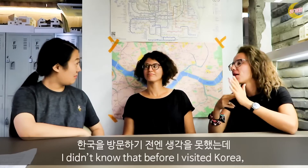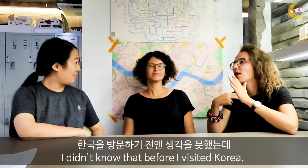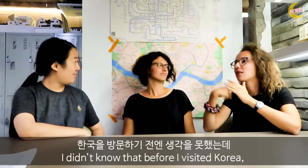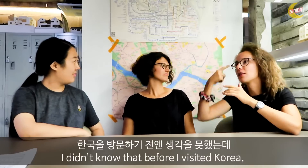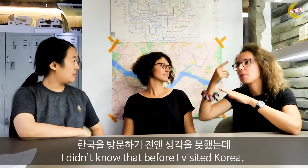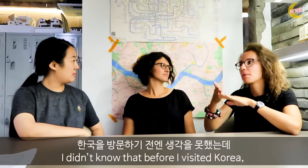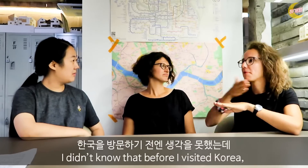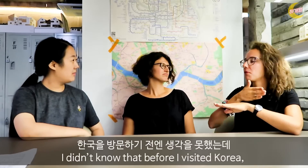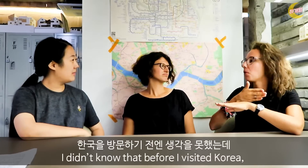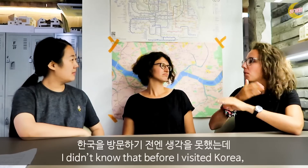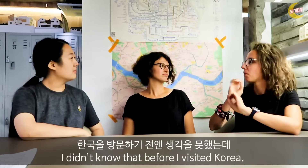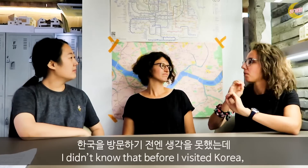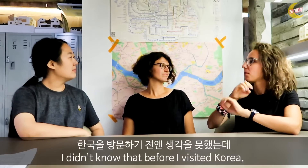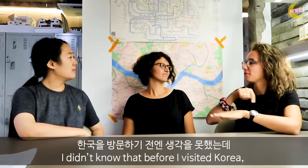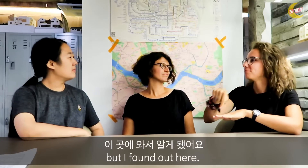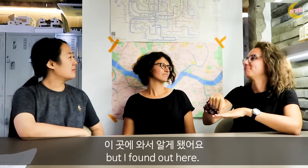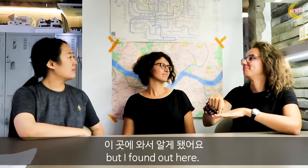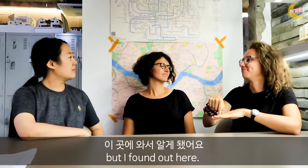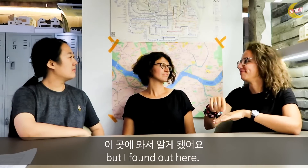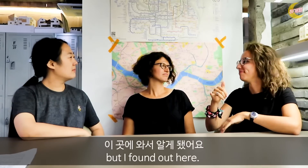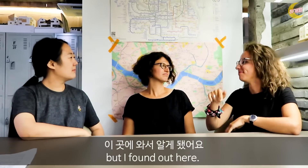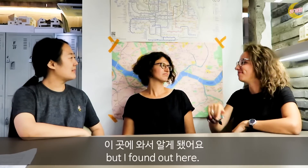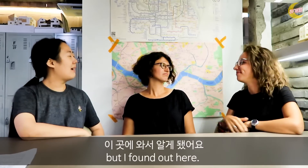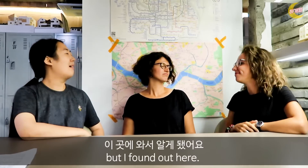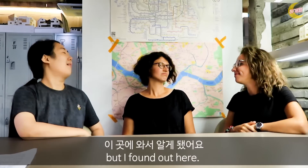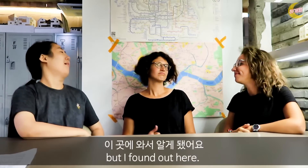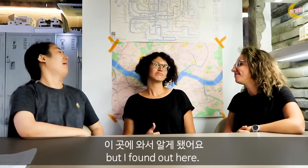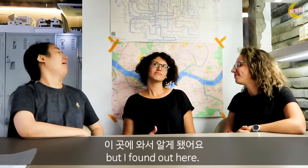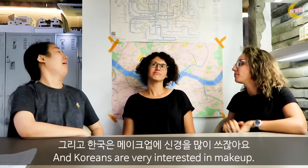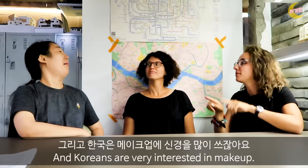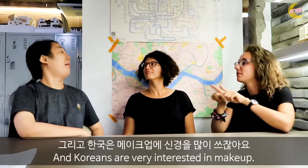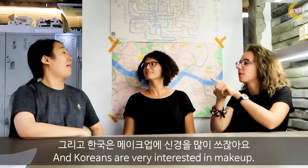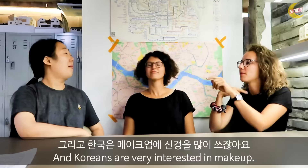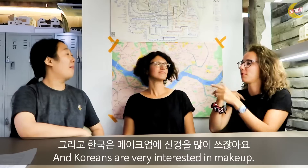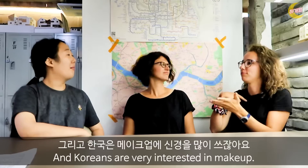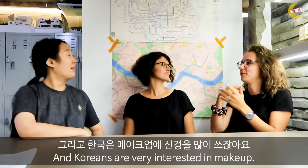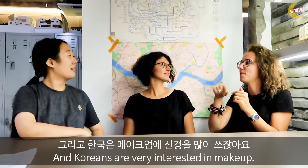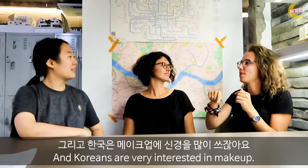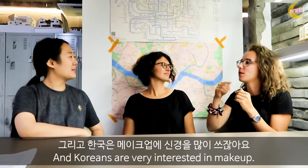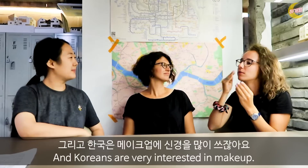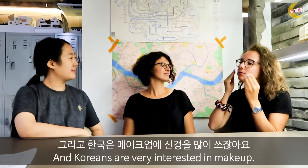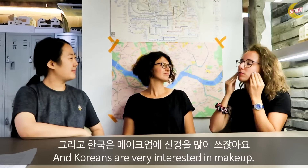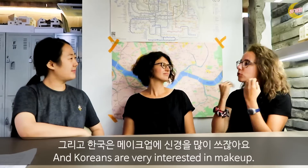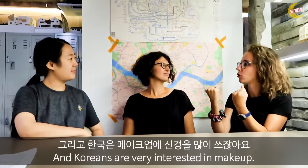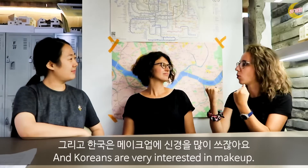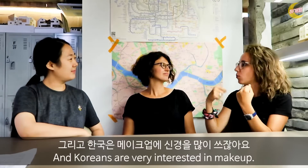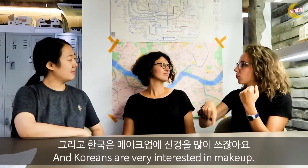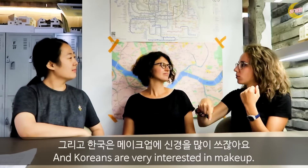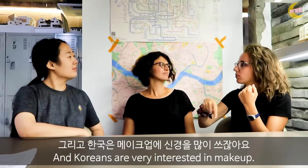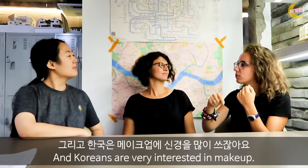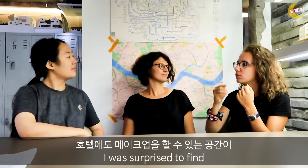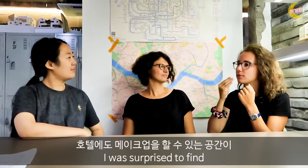I didn’t know that before I visited Korea, but I found out here. And Koreans are very interested in makeup.